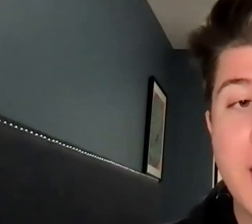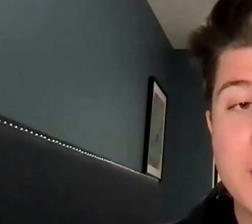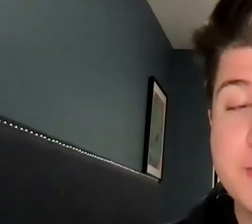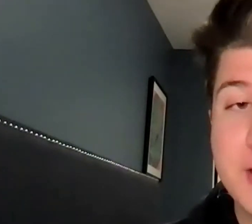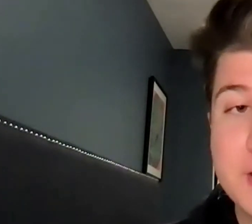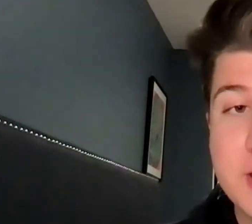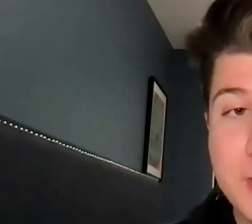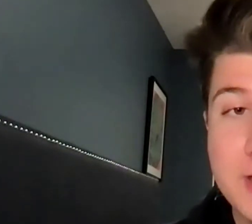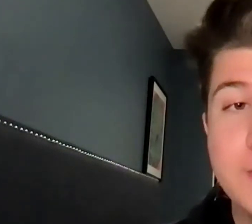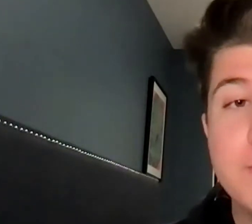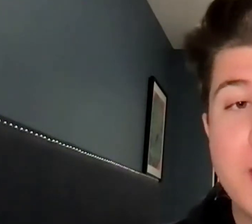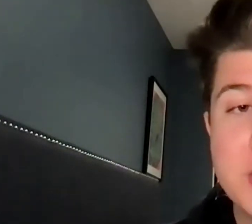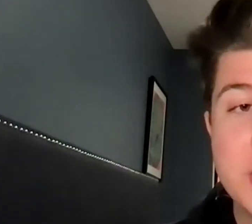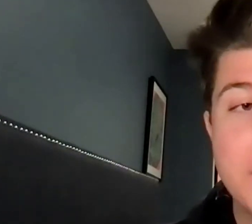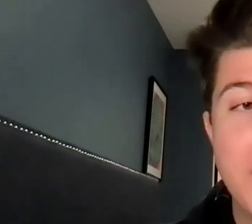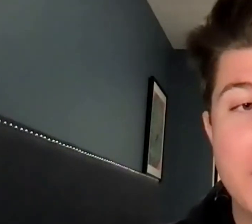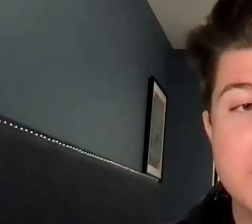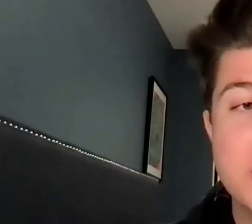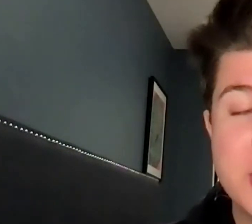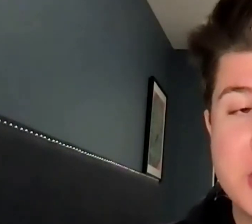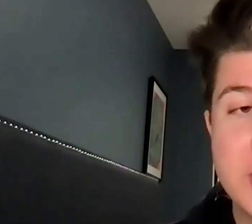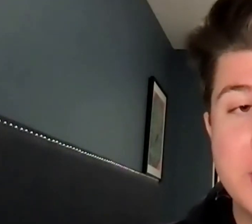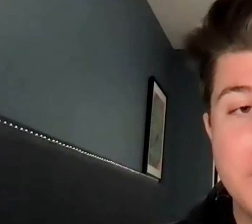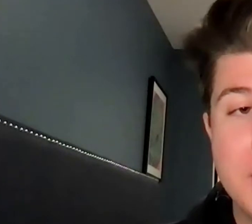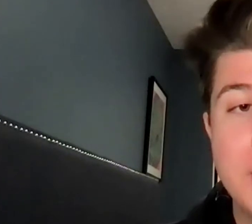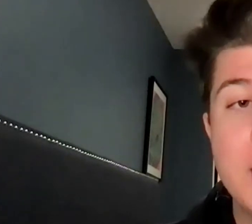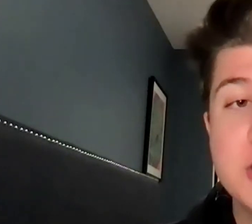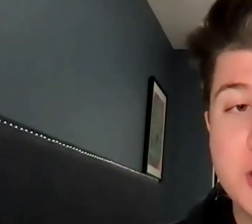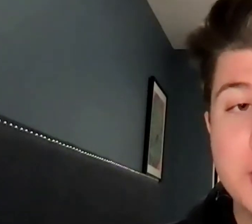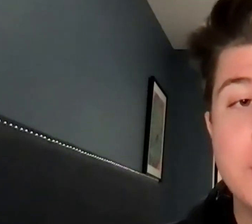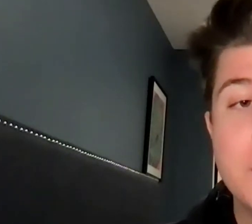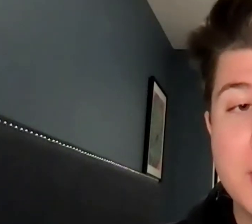house finance committee vice chair of the house judiciary committee and chair of the committee